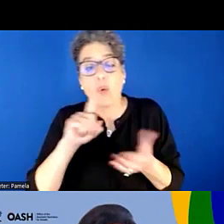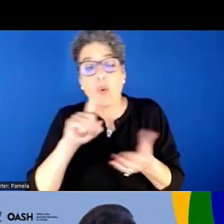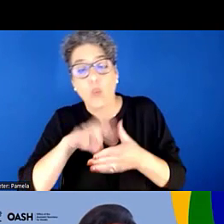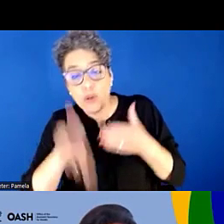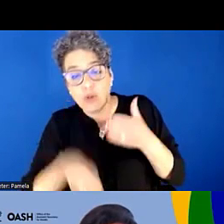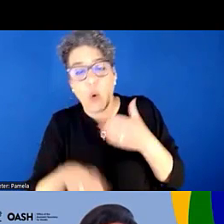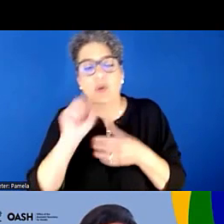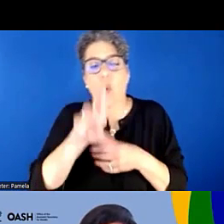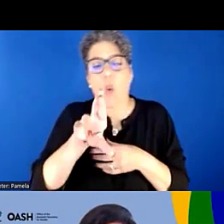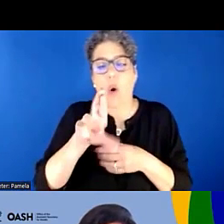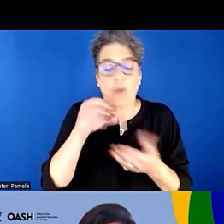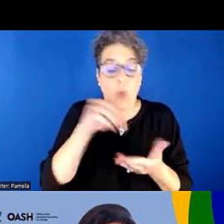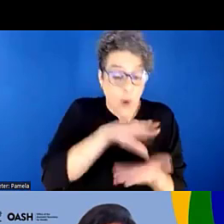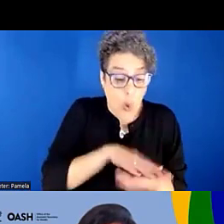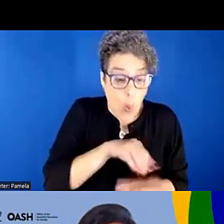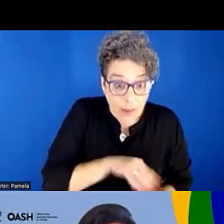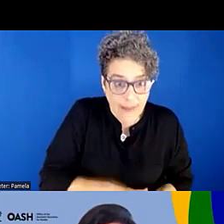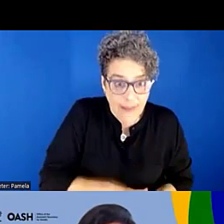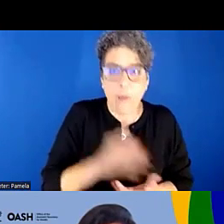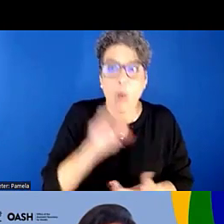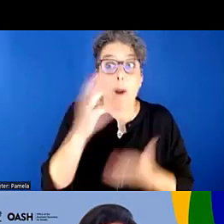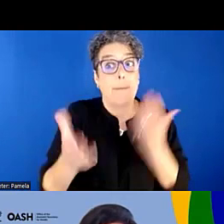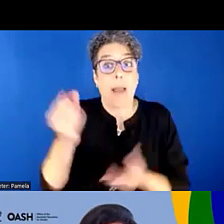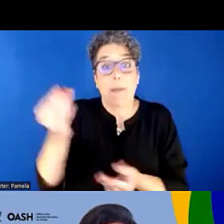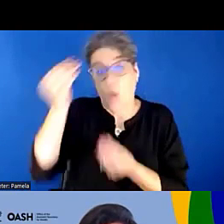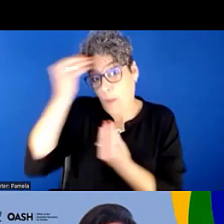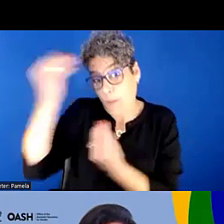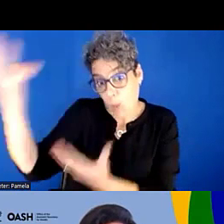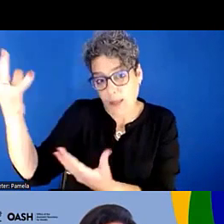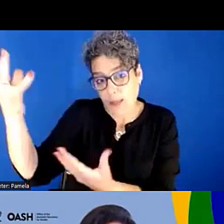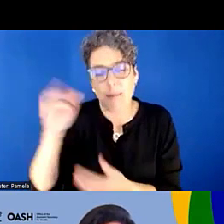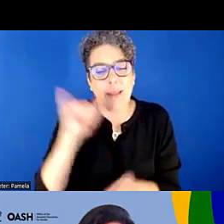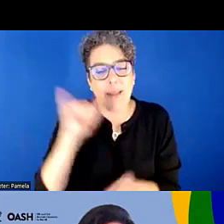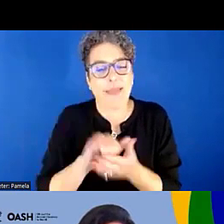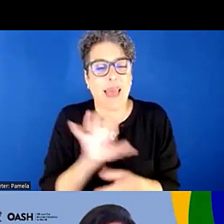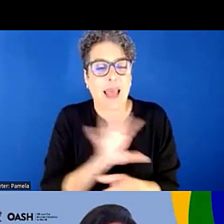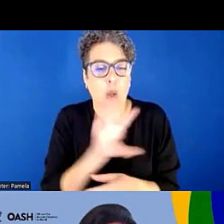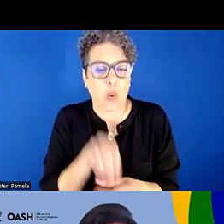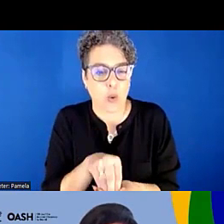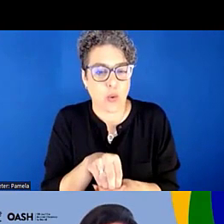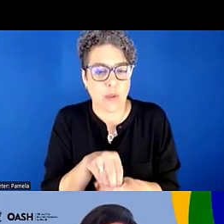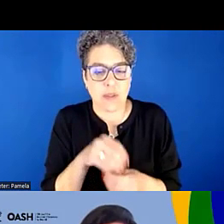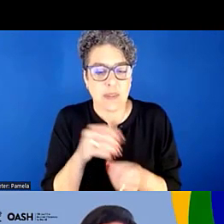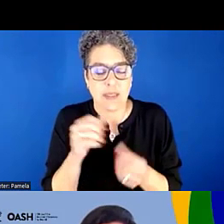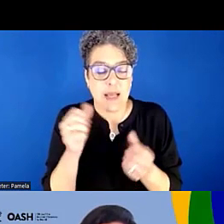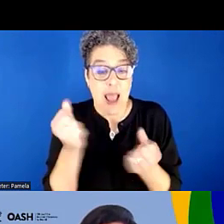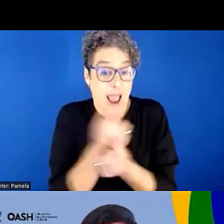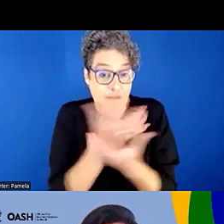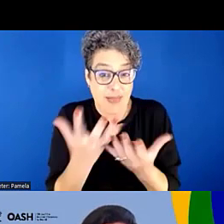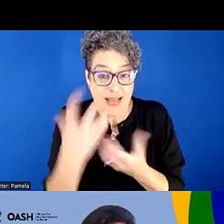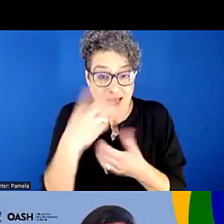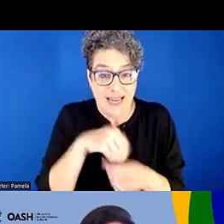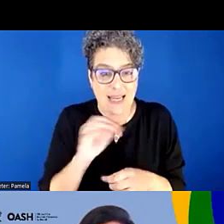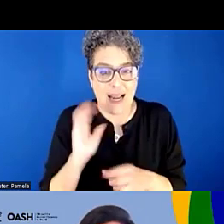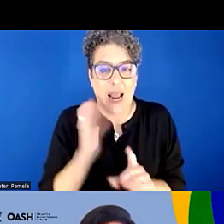So any research record is included. Whether it's reported or not, falsification or fabrication